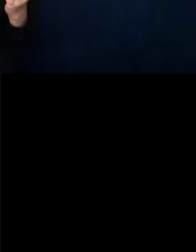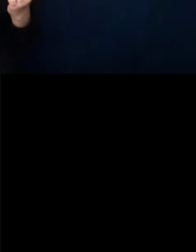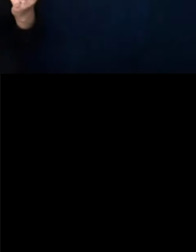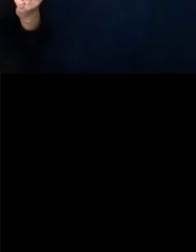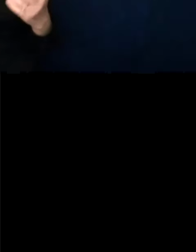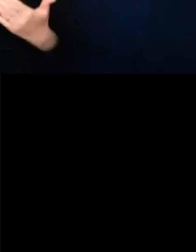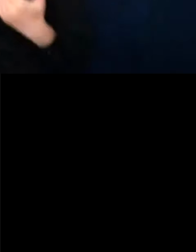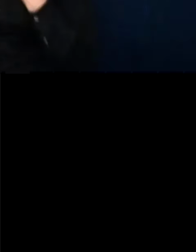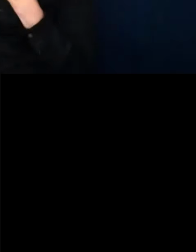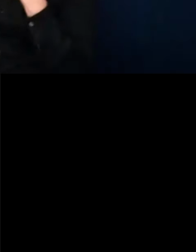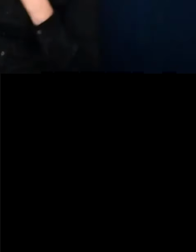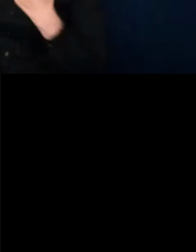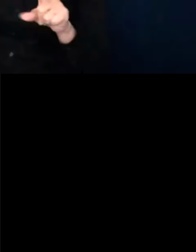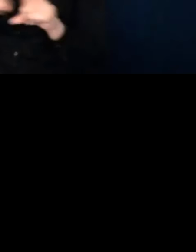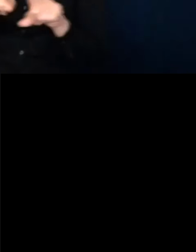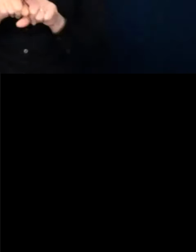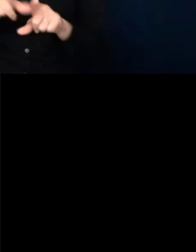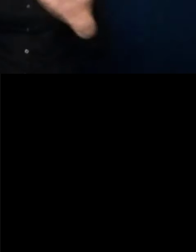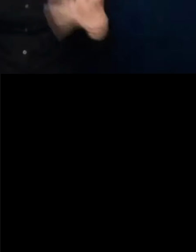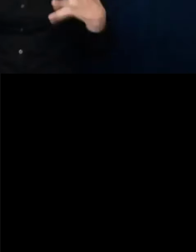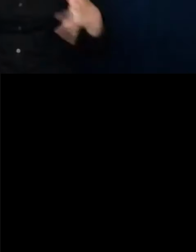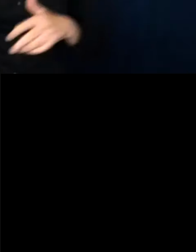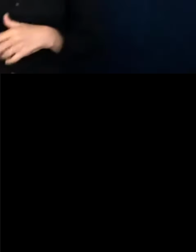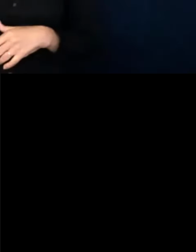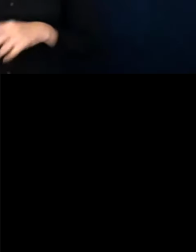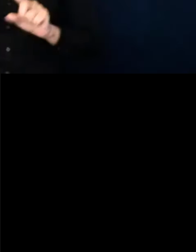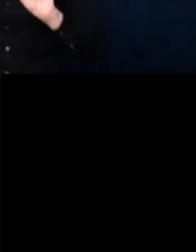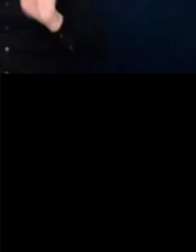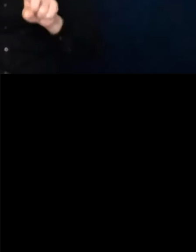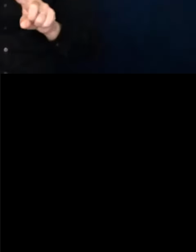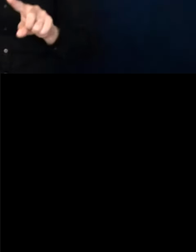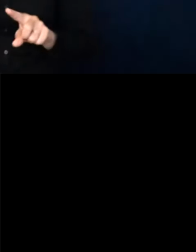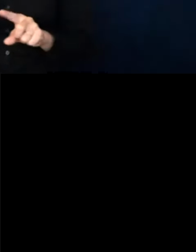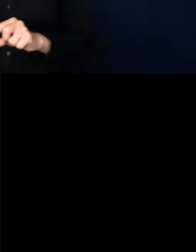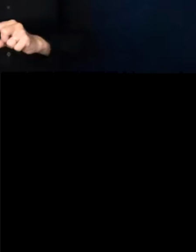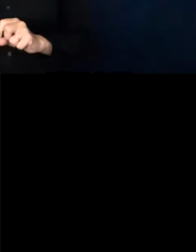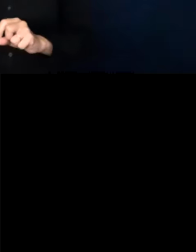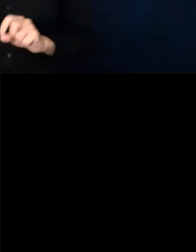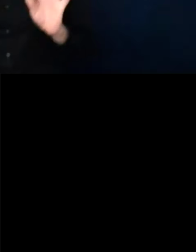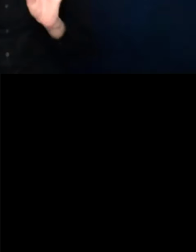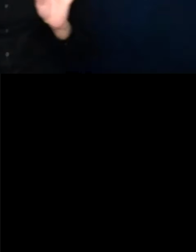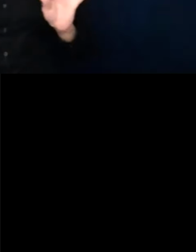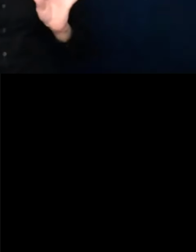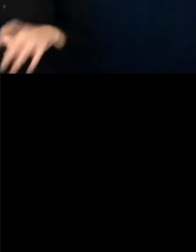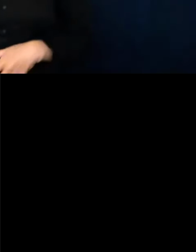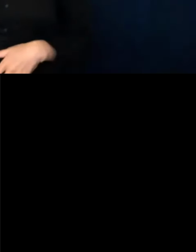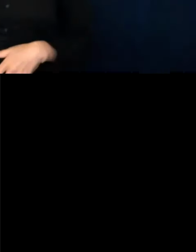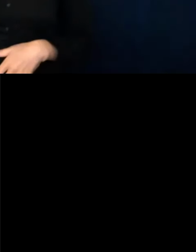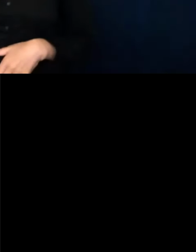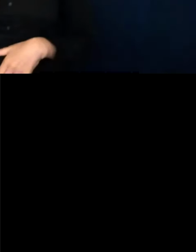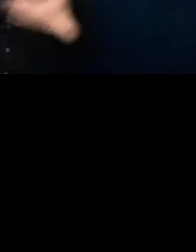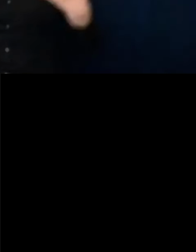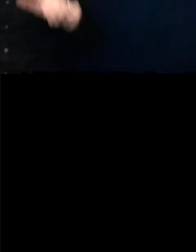[Mirella] You also answered this, but I think it's just good to repeat. The question was, does your chance increase with the more groupings you are in?